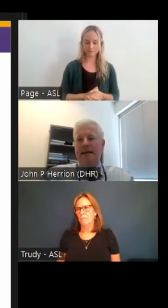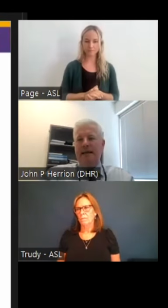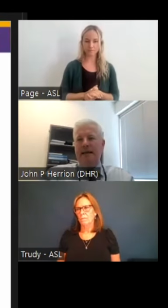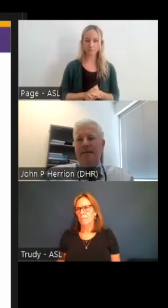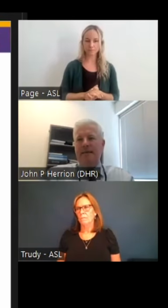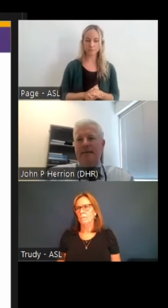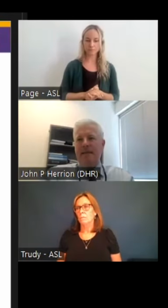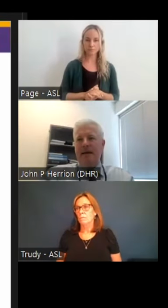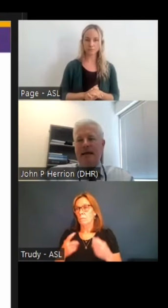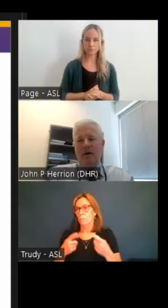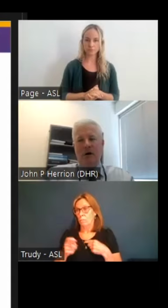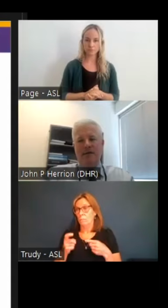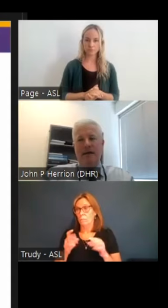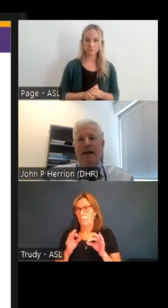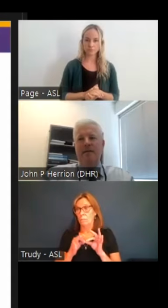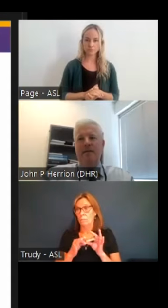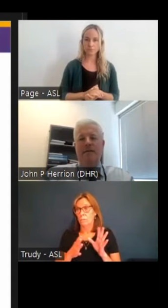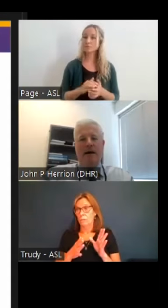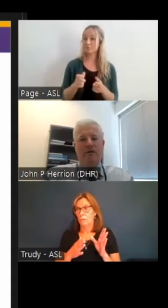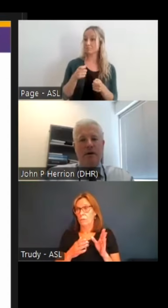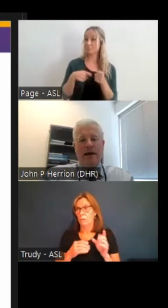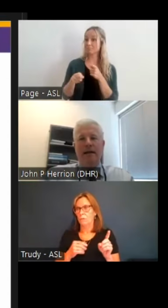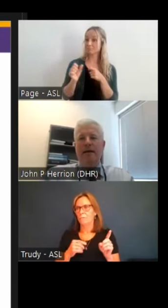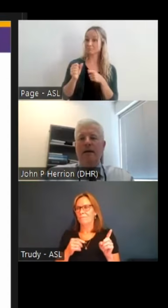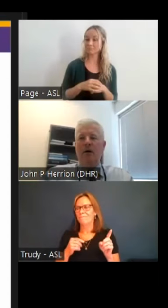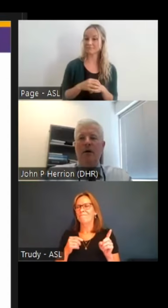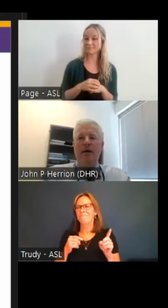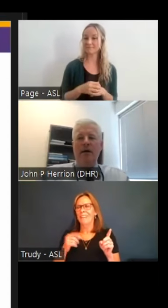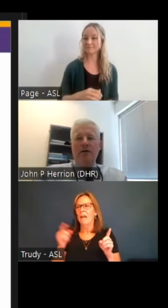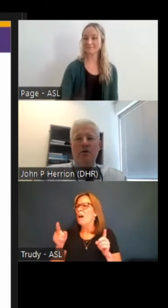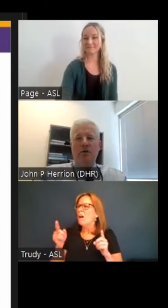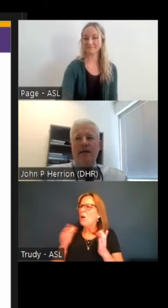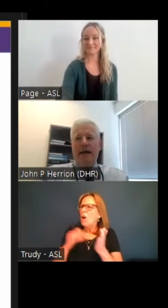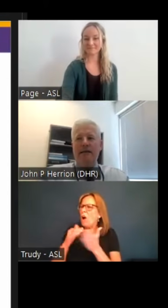ensuring that staff who are kind of the front line